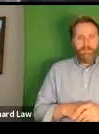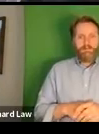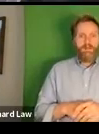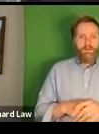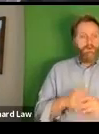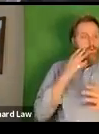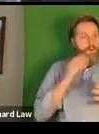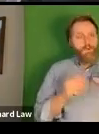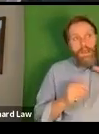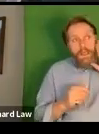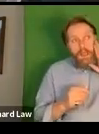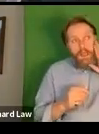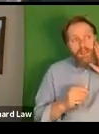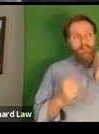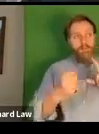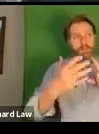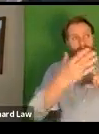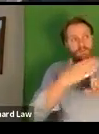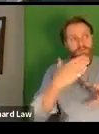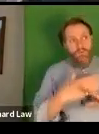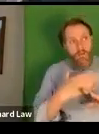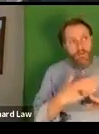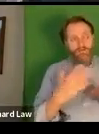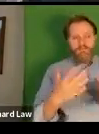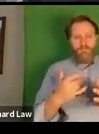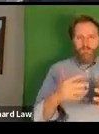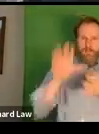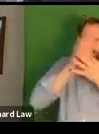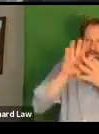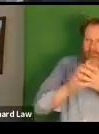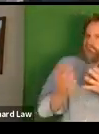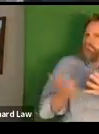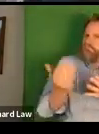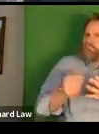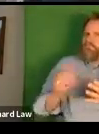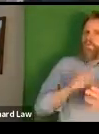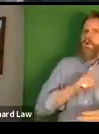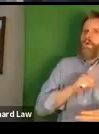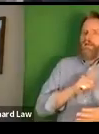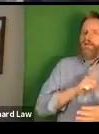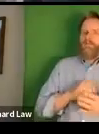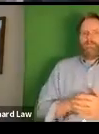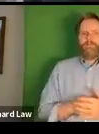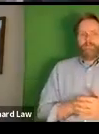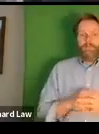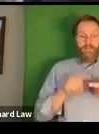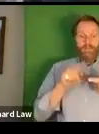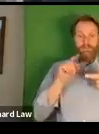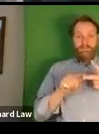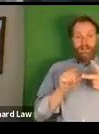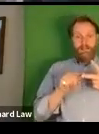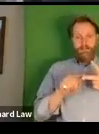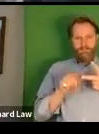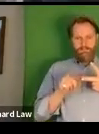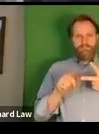that the second part of your question what we've done is we've allocated reps